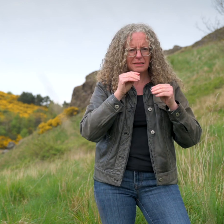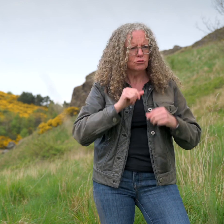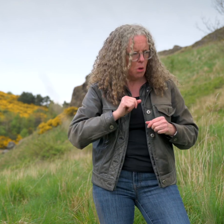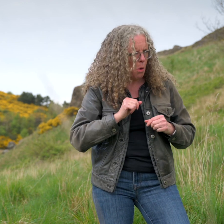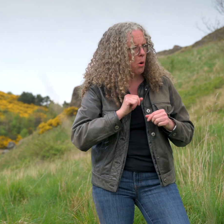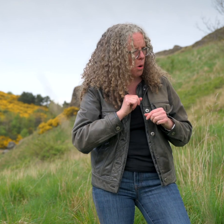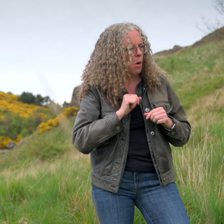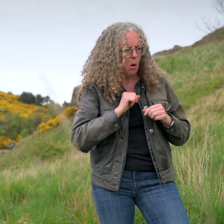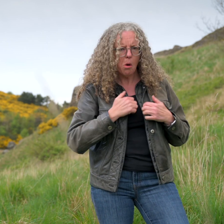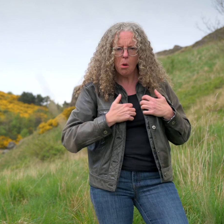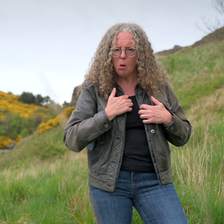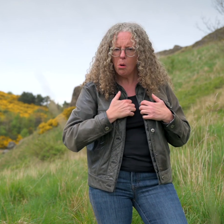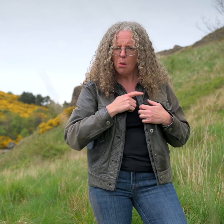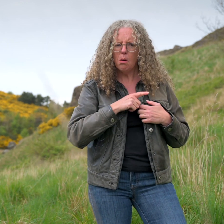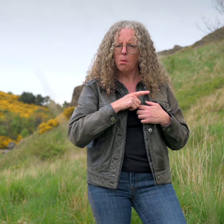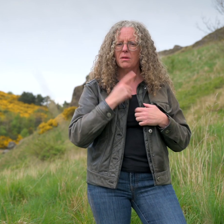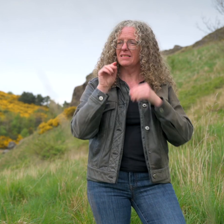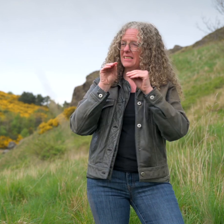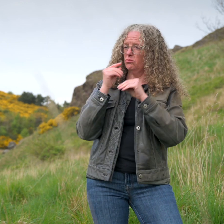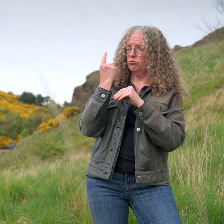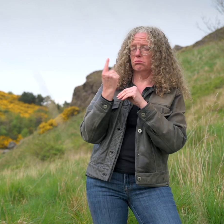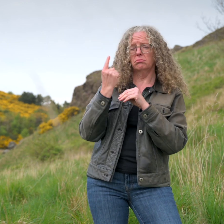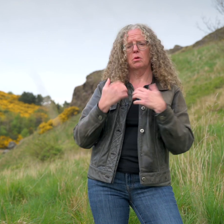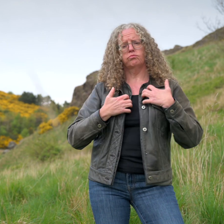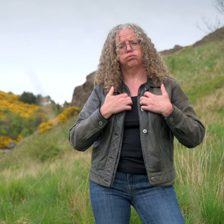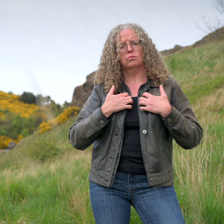And the teacher listened intently – he was fascinated by this tale.